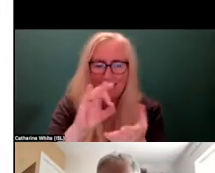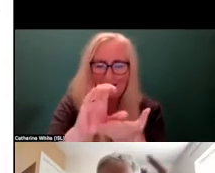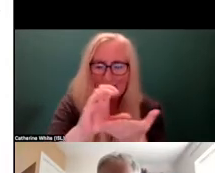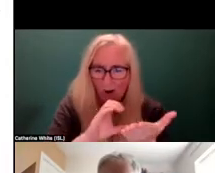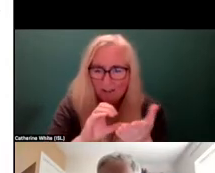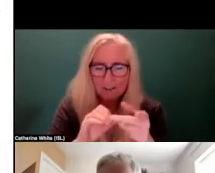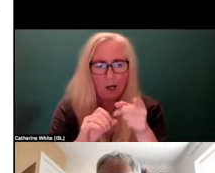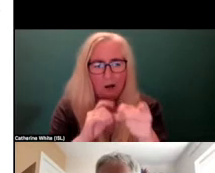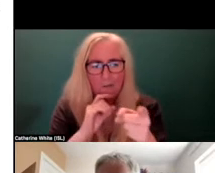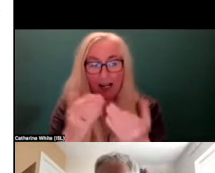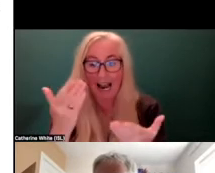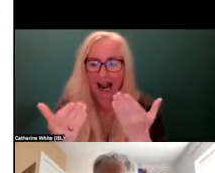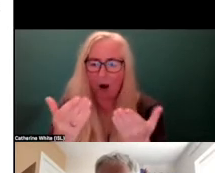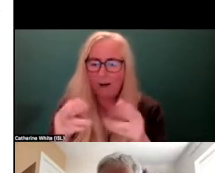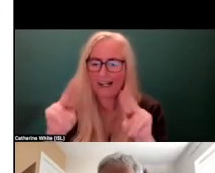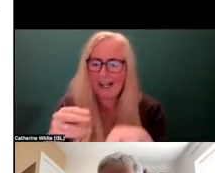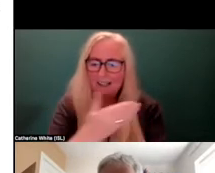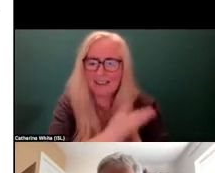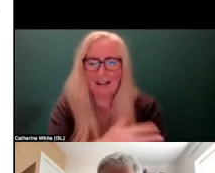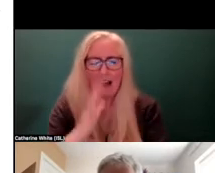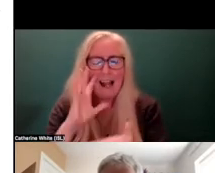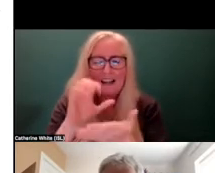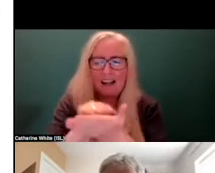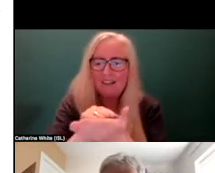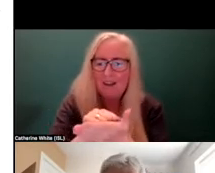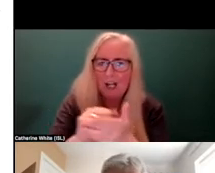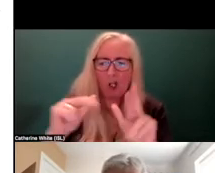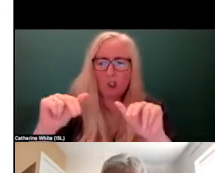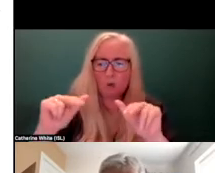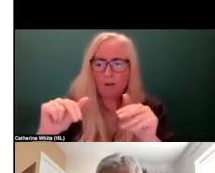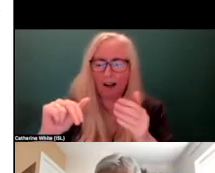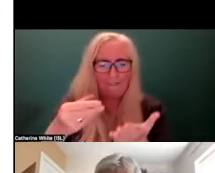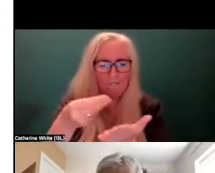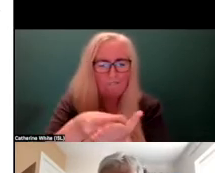And I suppose one of the pieces is, can we start to find new funding models?